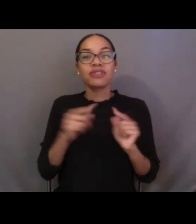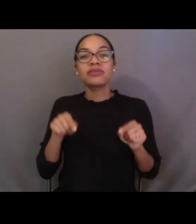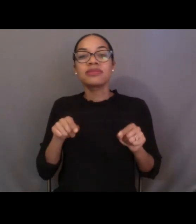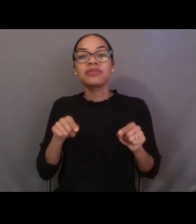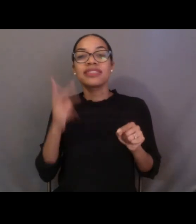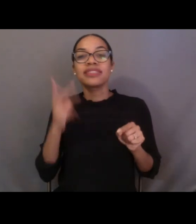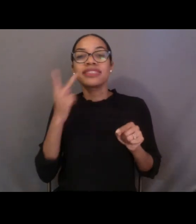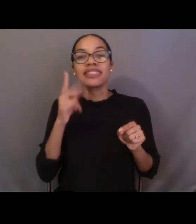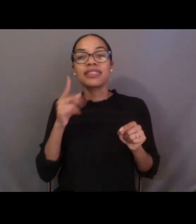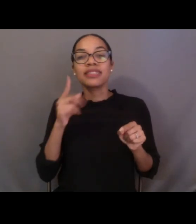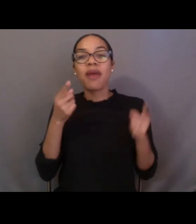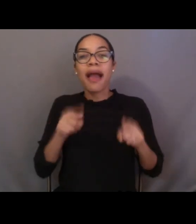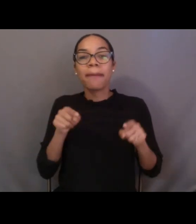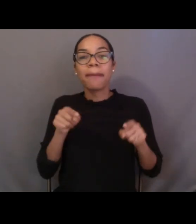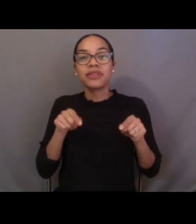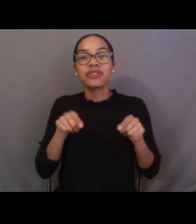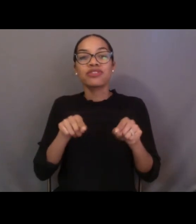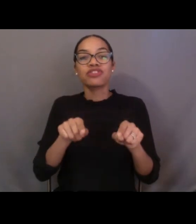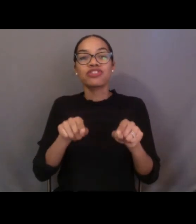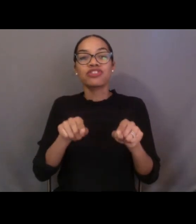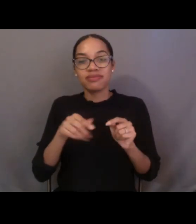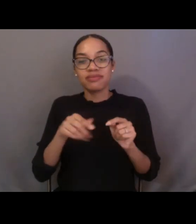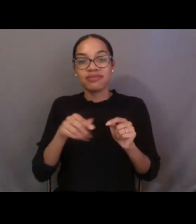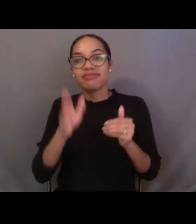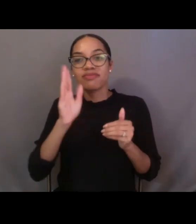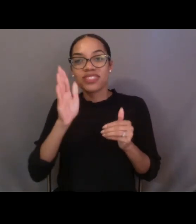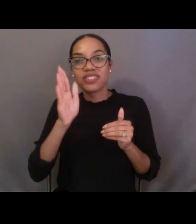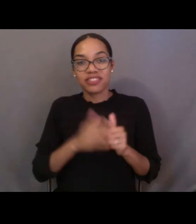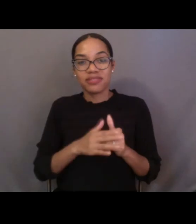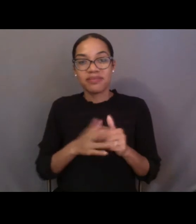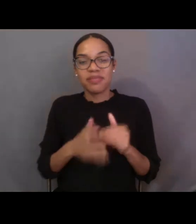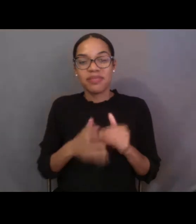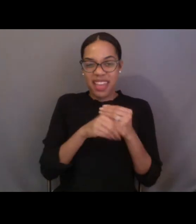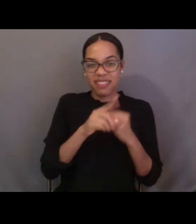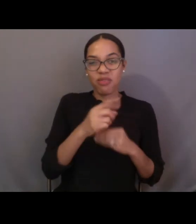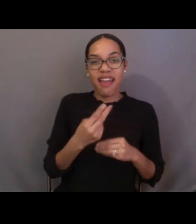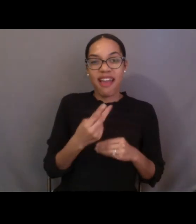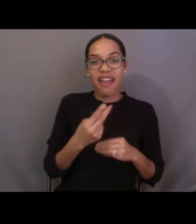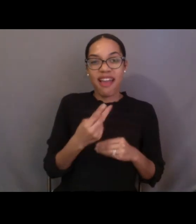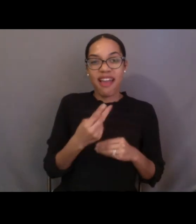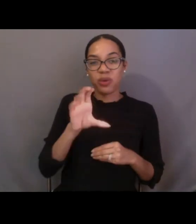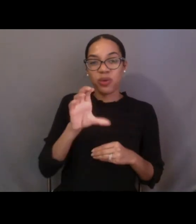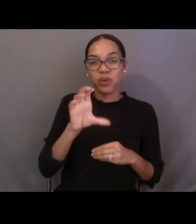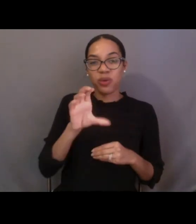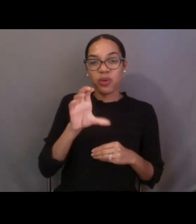I'm adding my 1 1/2 spoonfuls of cornstarch. 1 1/2, I'm going to mix this around,